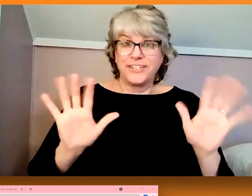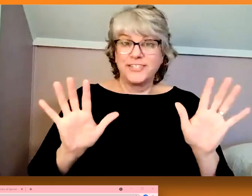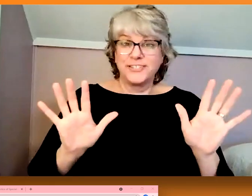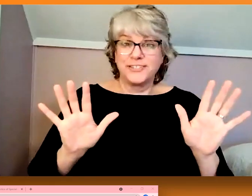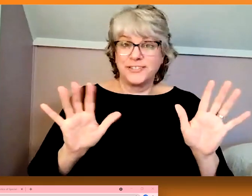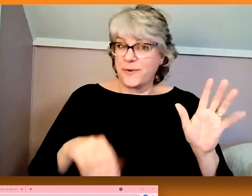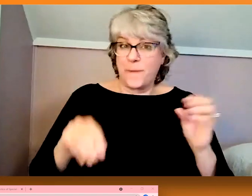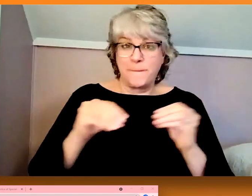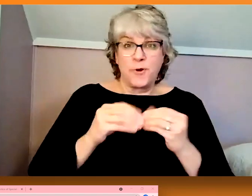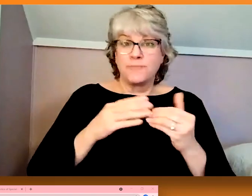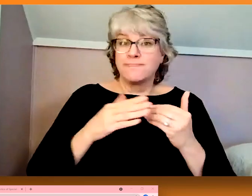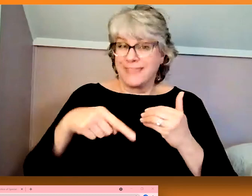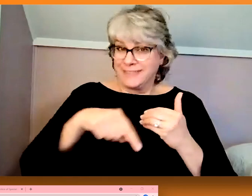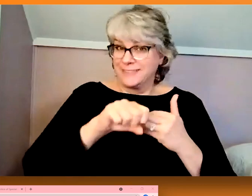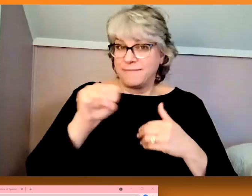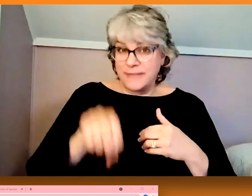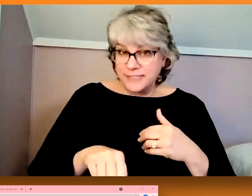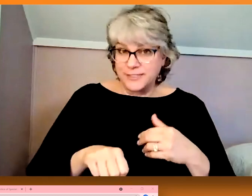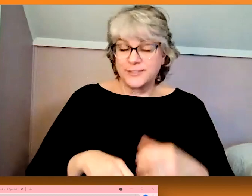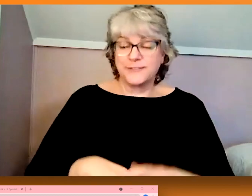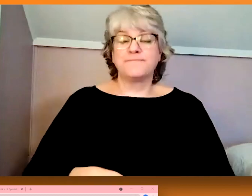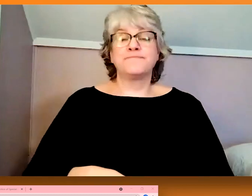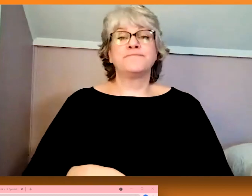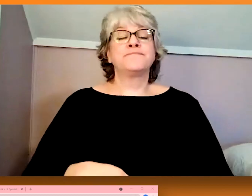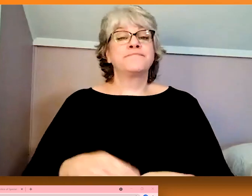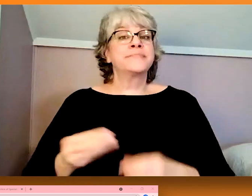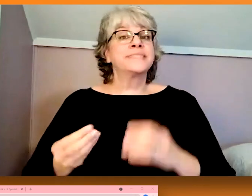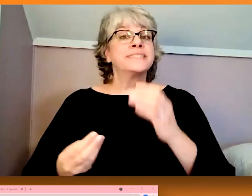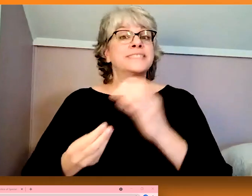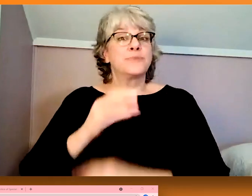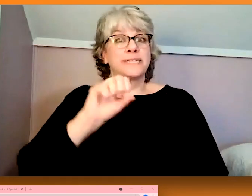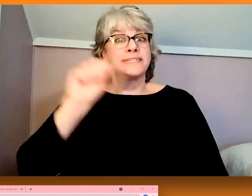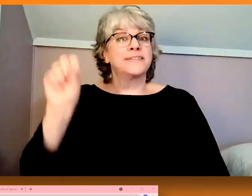so we are already building the topics